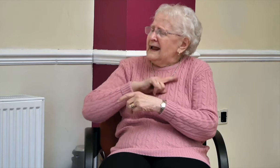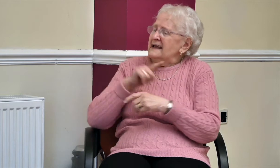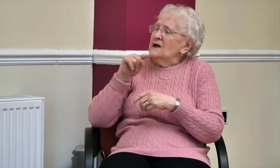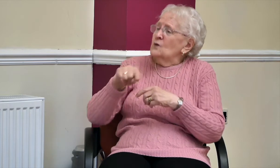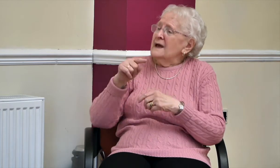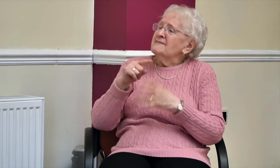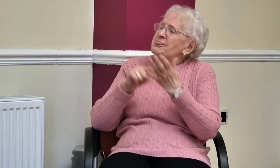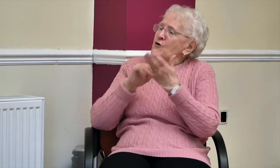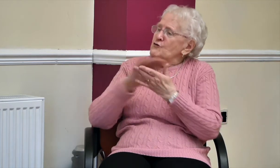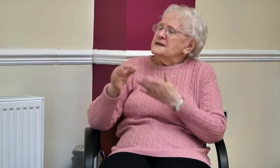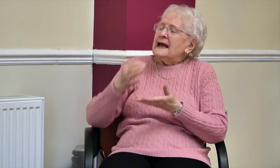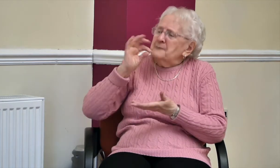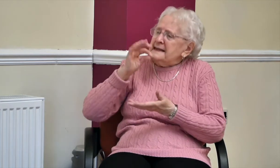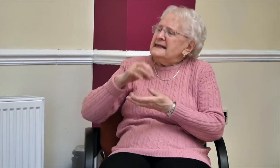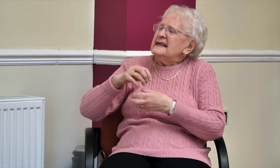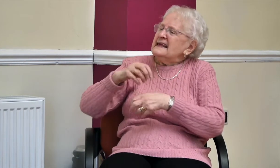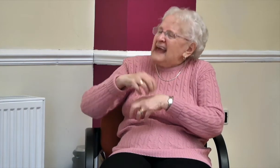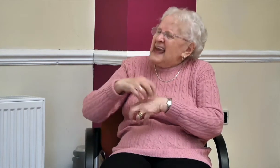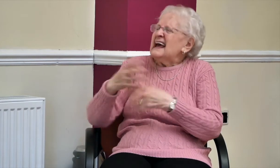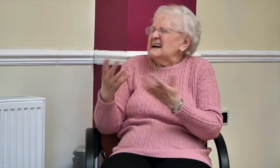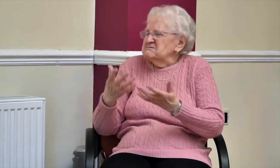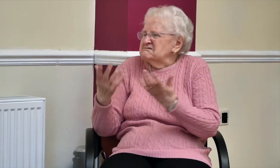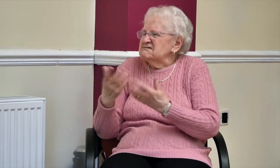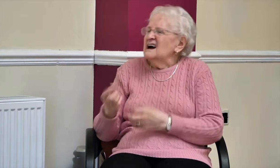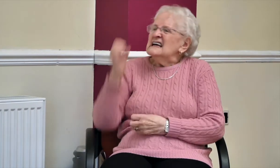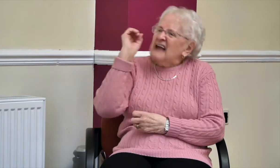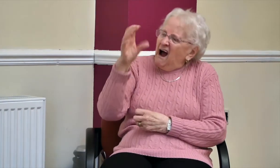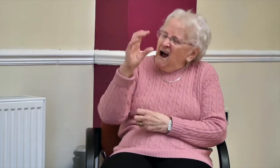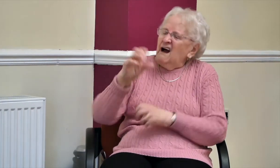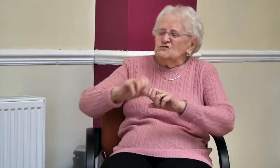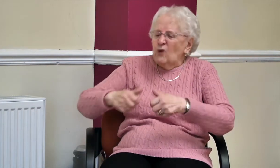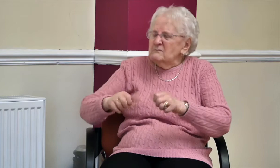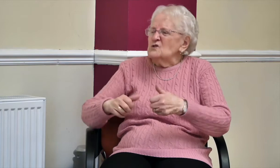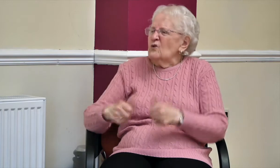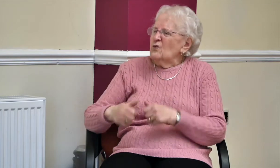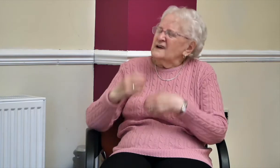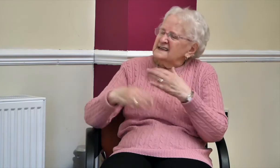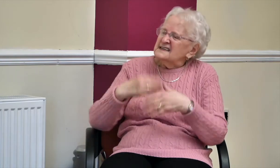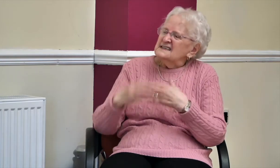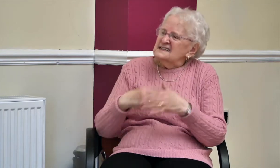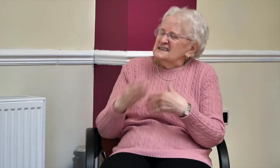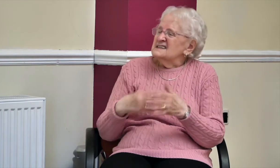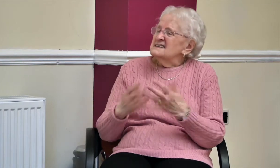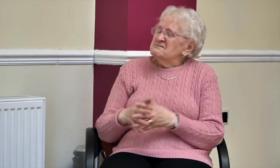We would go there every Thursday for a cup of tea and cakes. We played darts, dominoes, things like that.